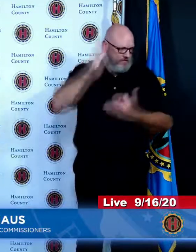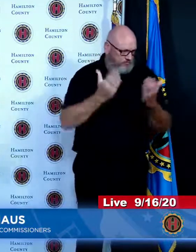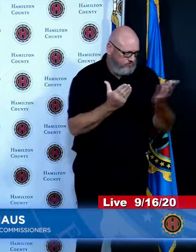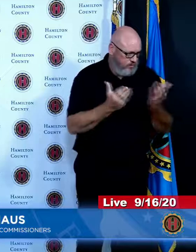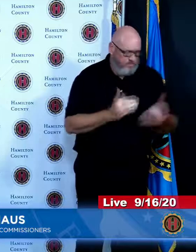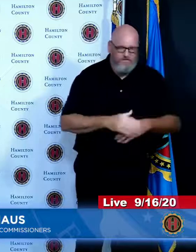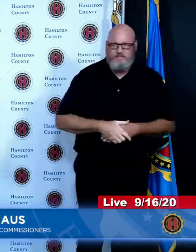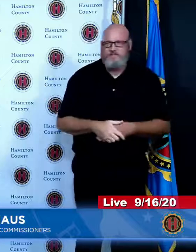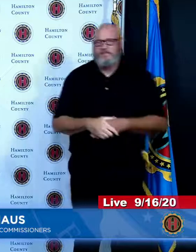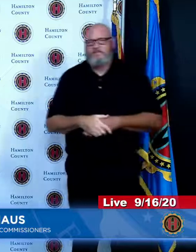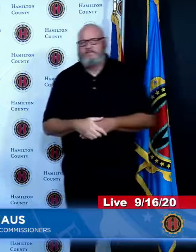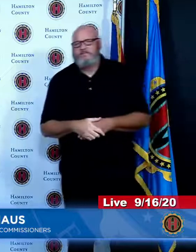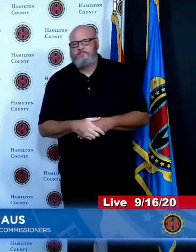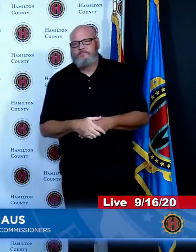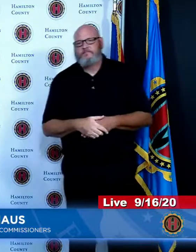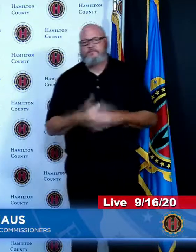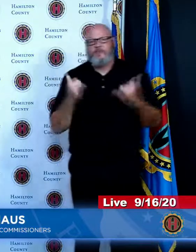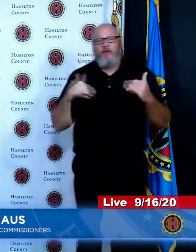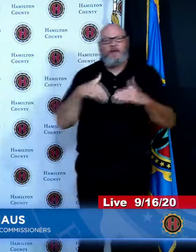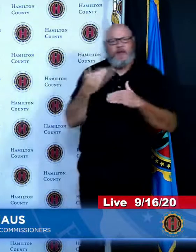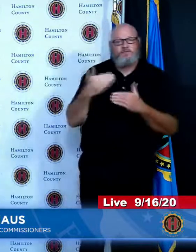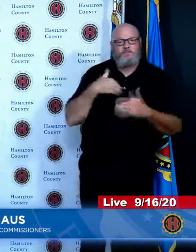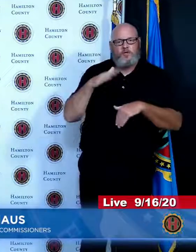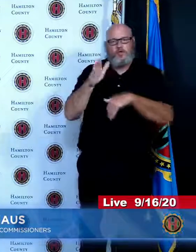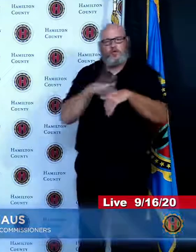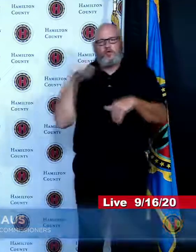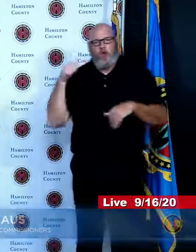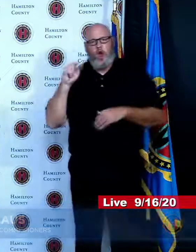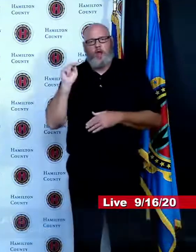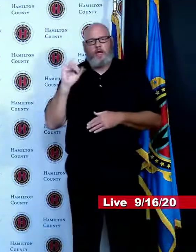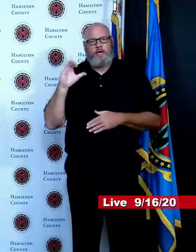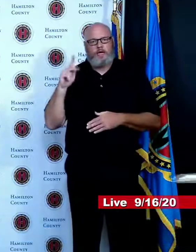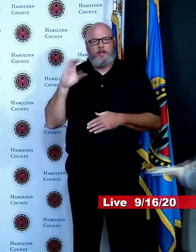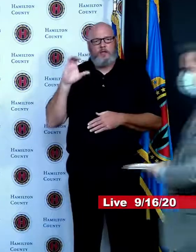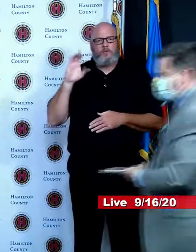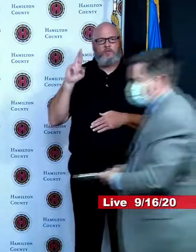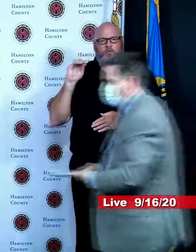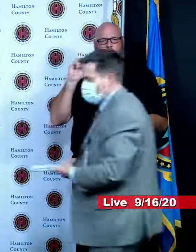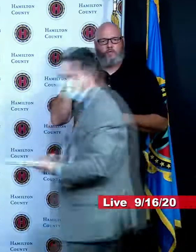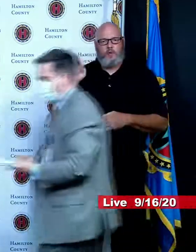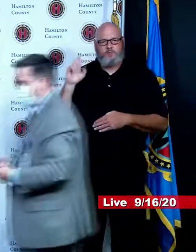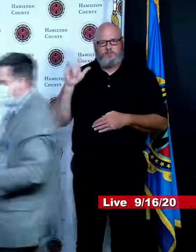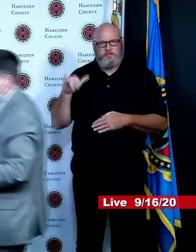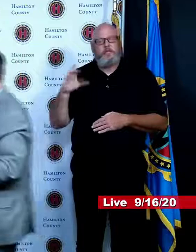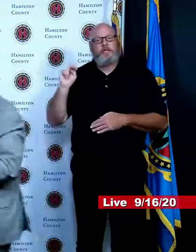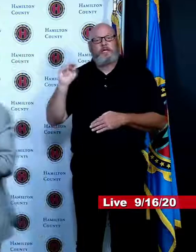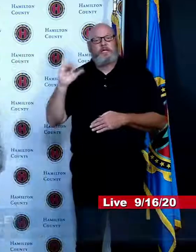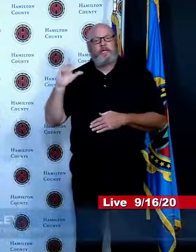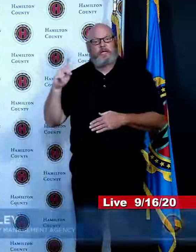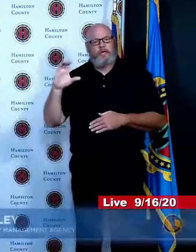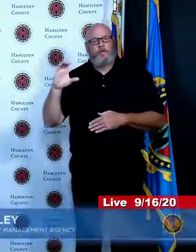that's going on in Hamilton County related to the vaccine